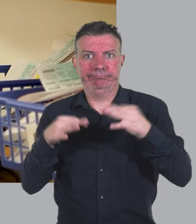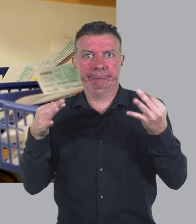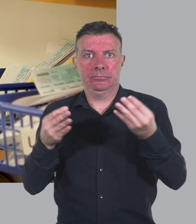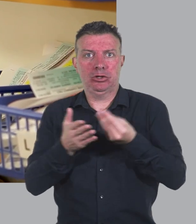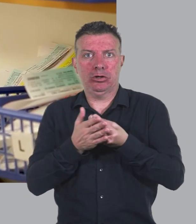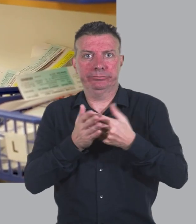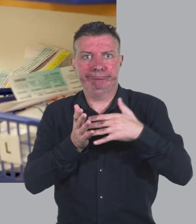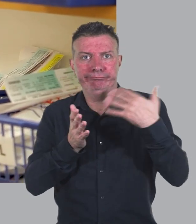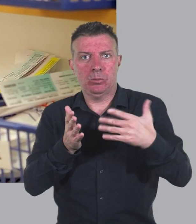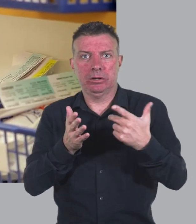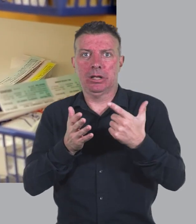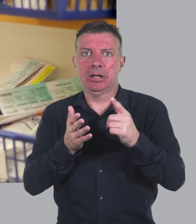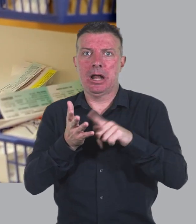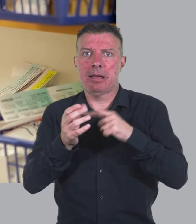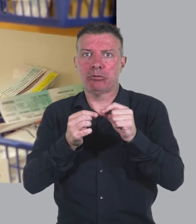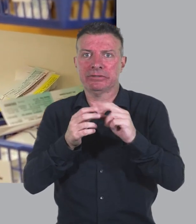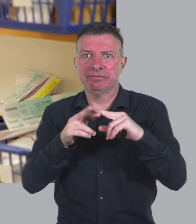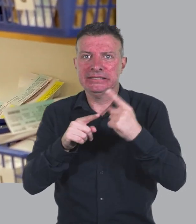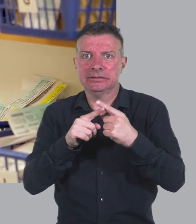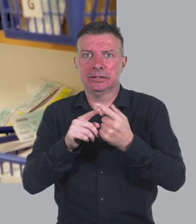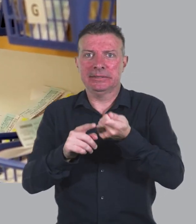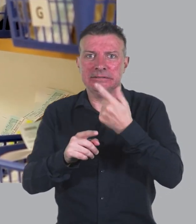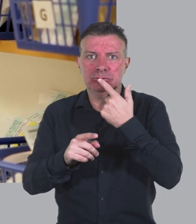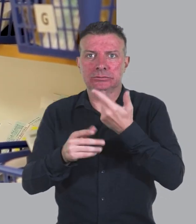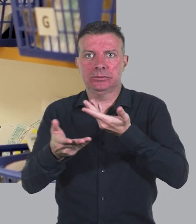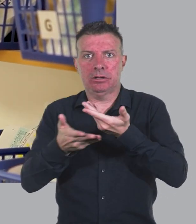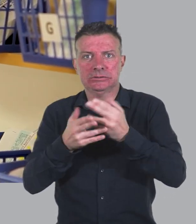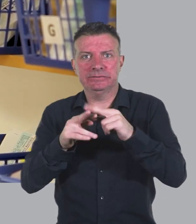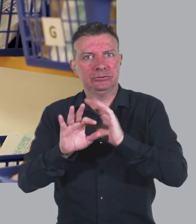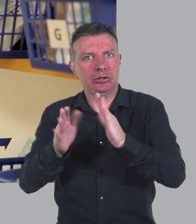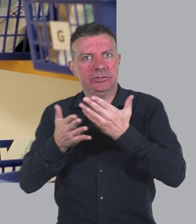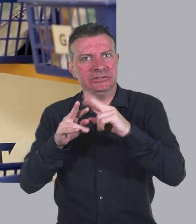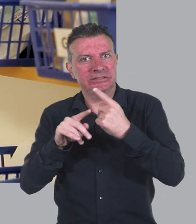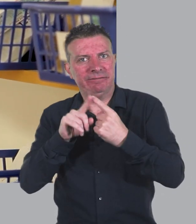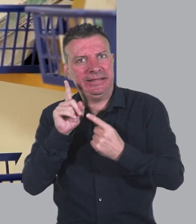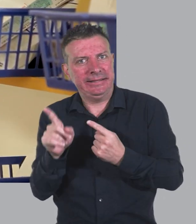are in laboratory fees and medications, not consultation fees.